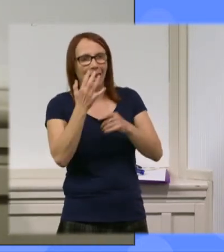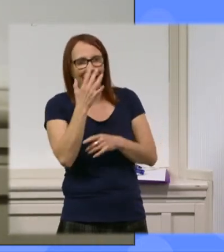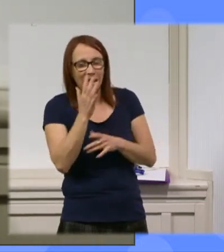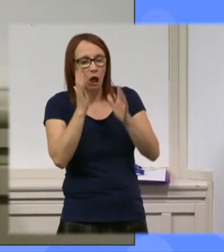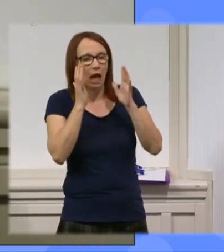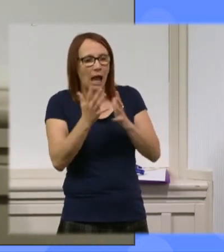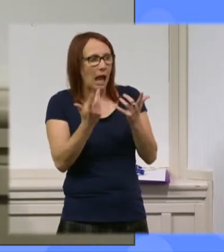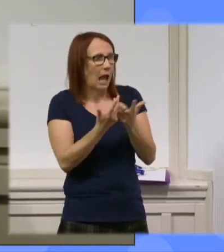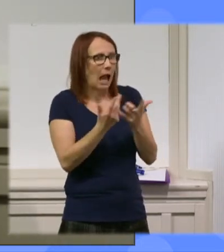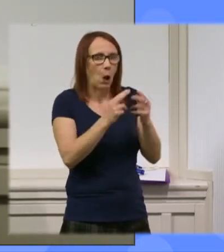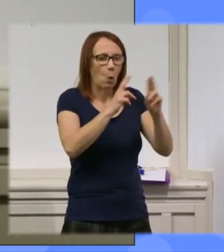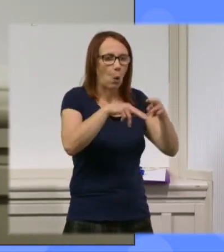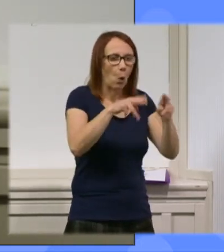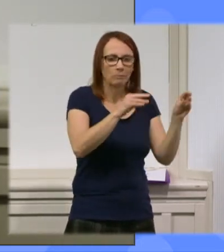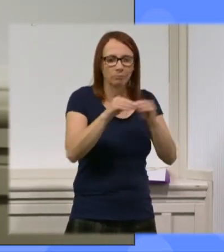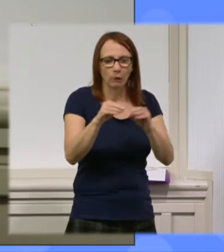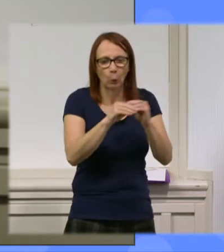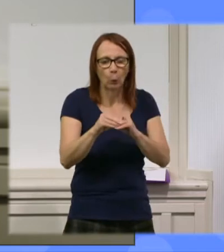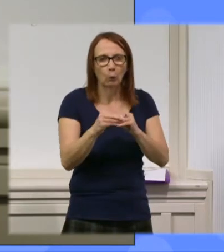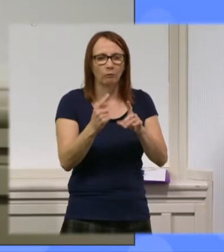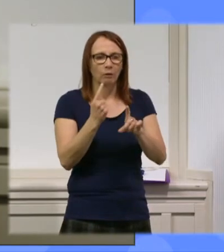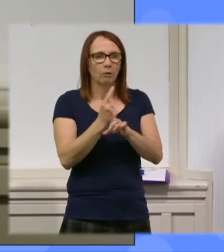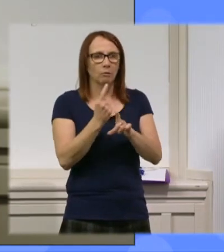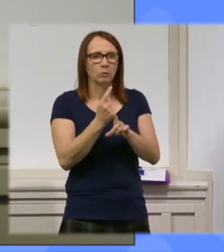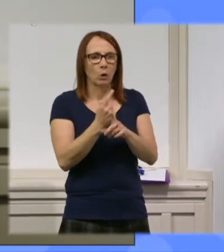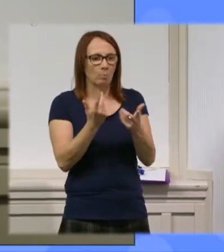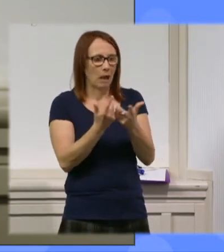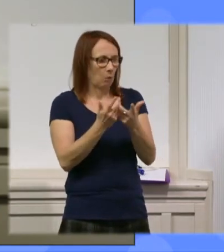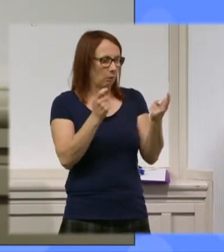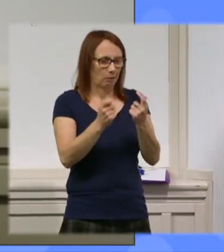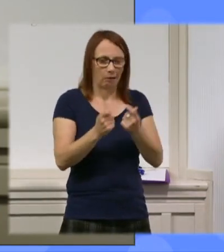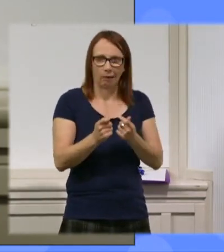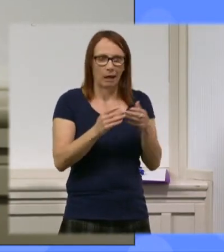we talk about repurposing our assets our key sides and so forth in our vessels to